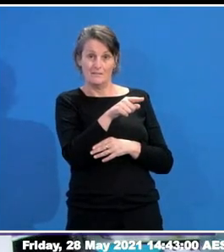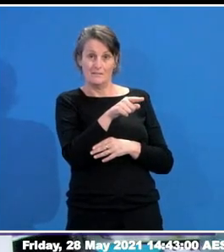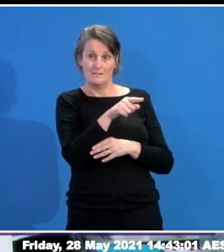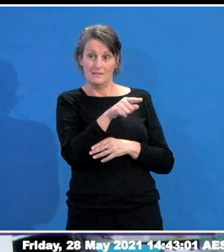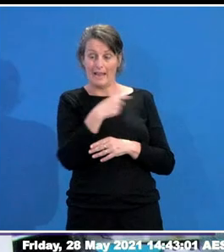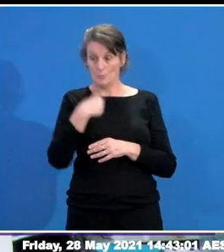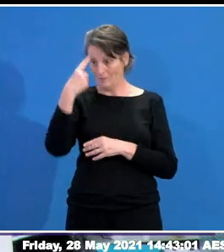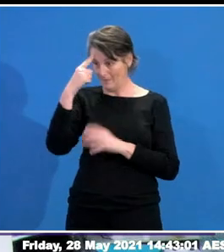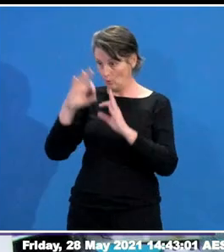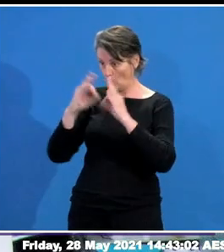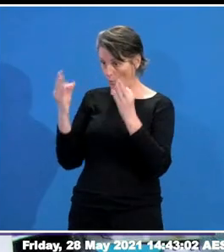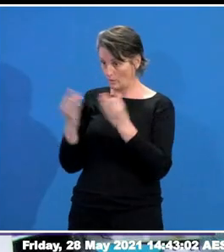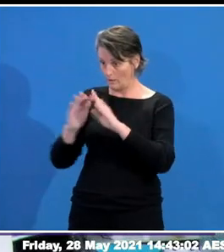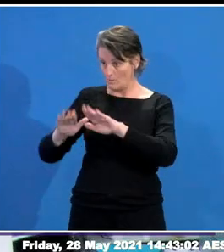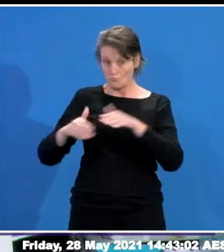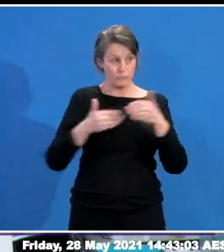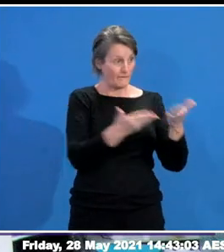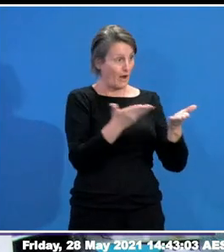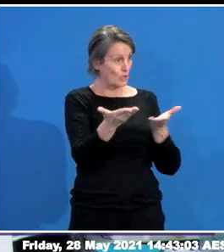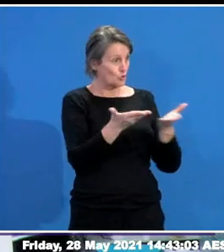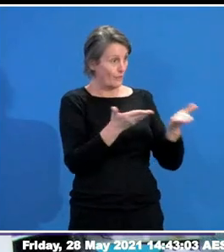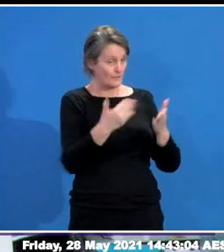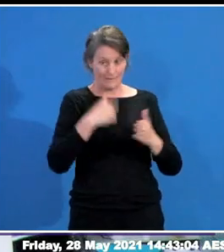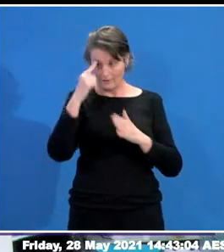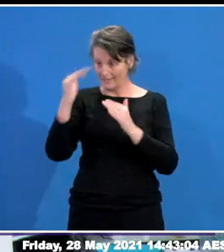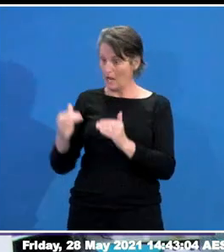the quality of services they provide to people with disability, whether there